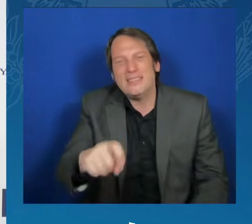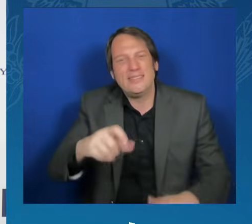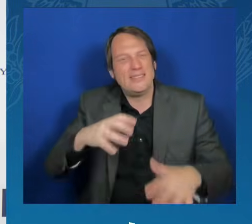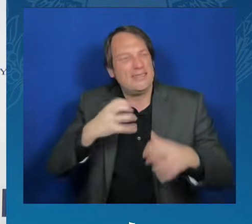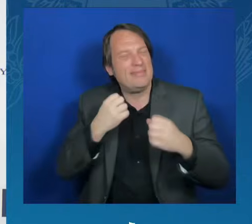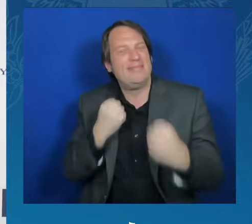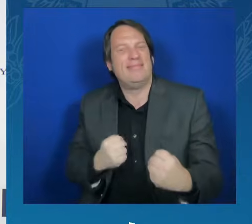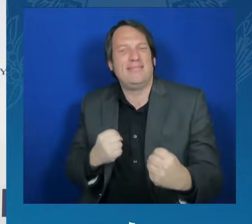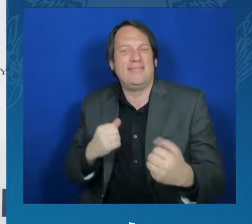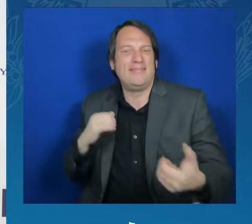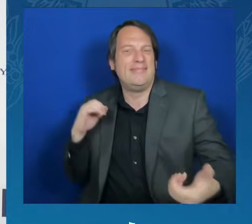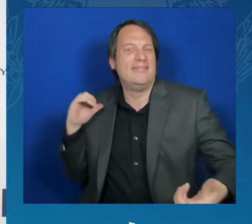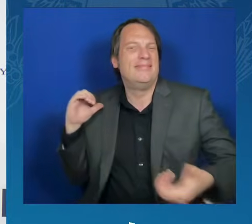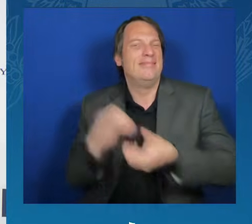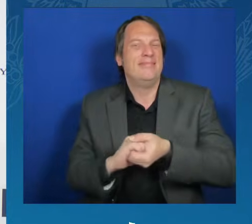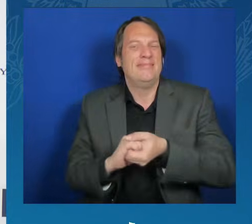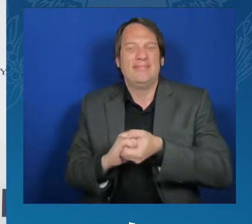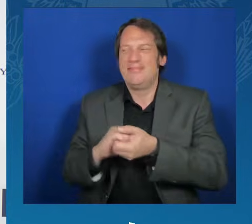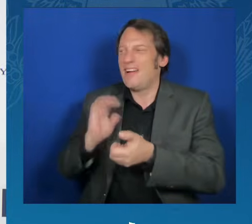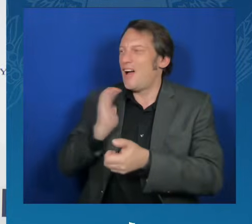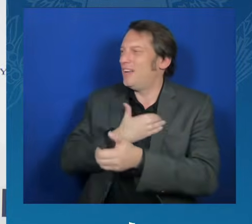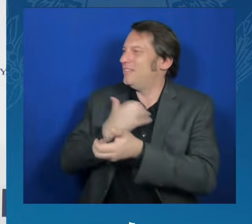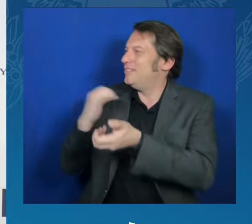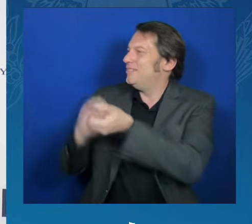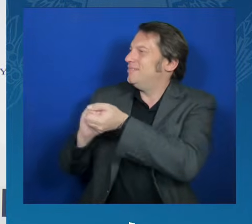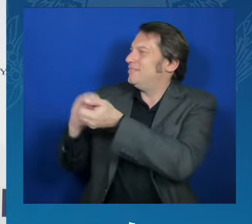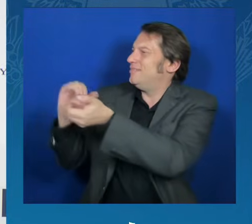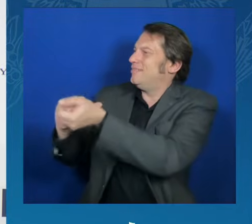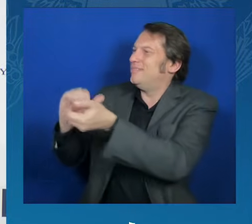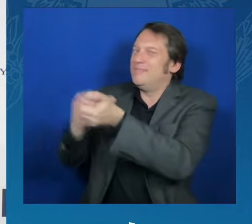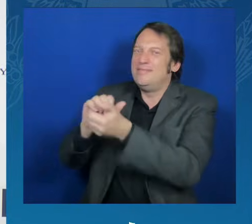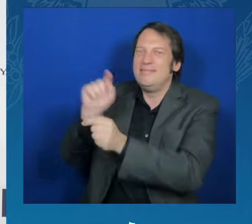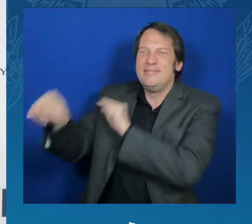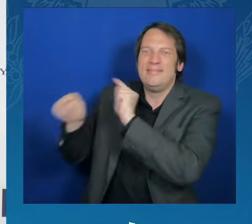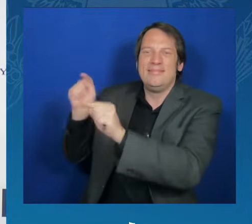That is what represents the ideals of America,